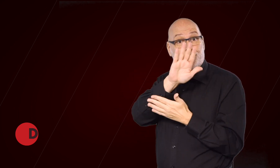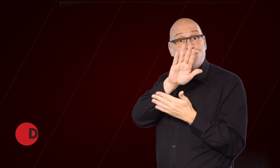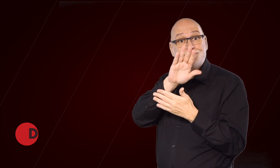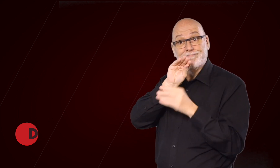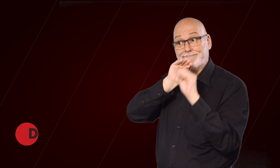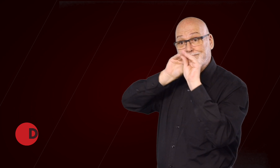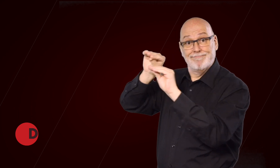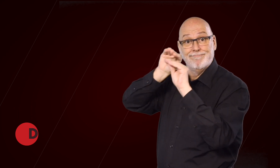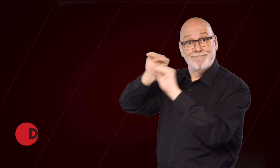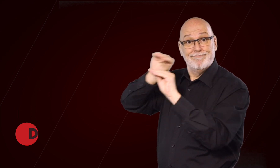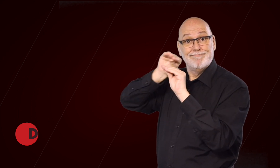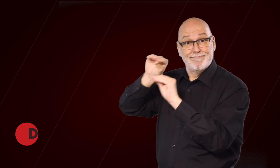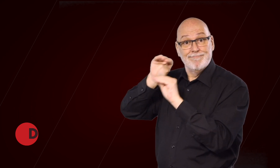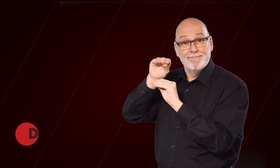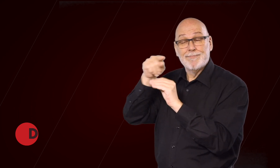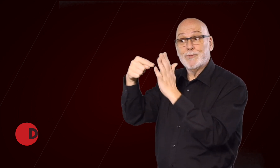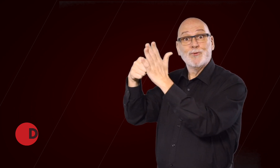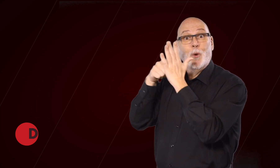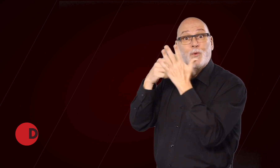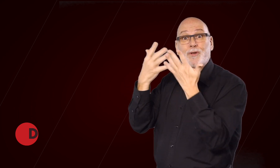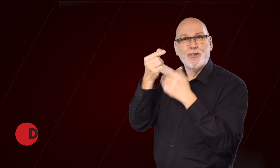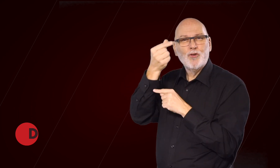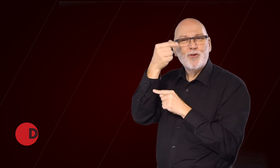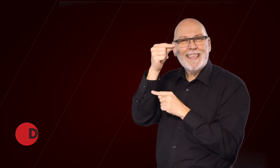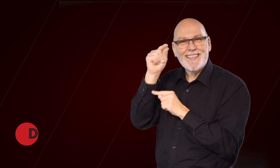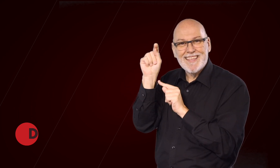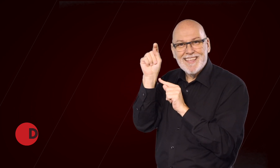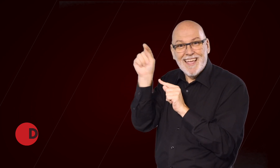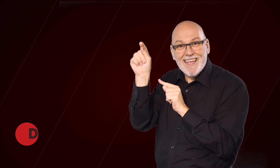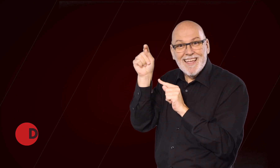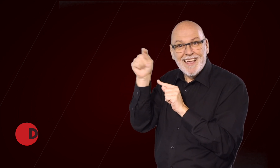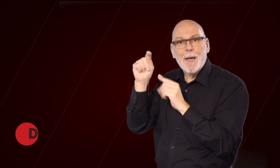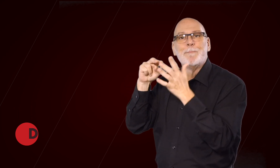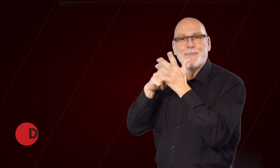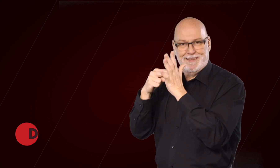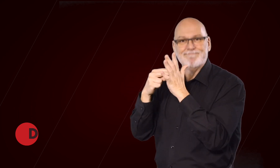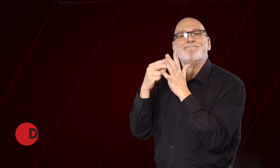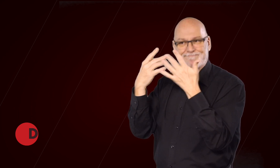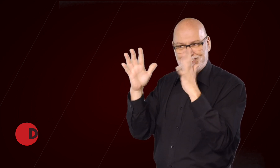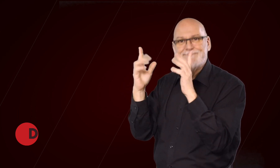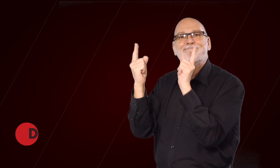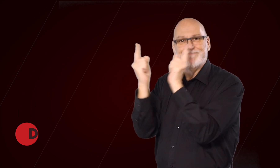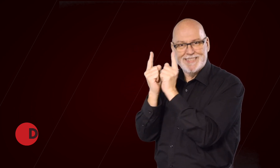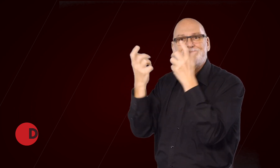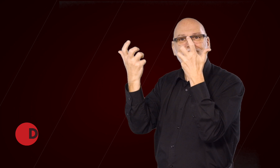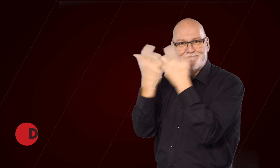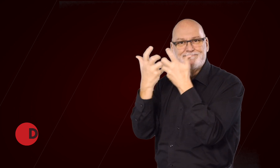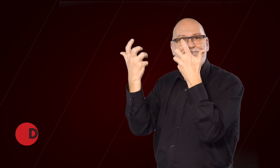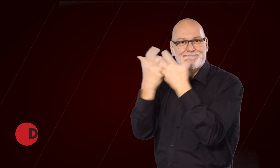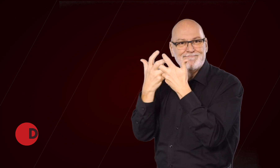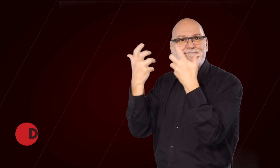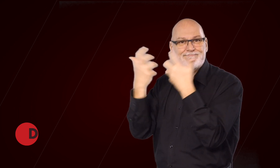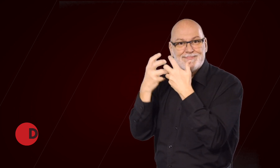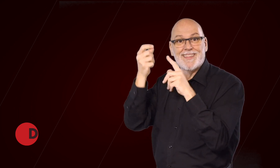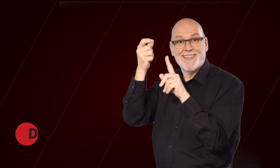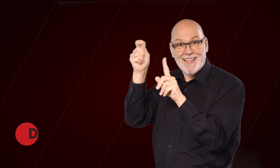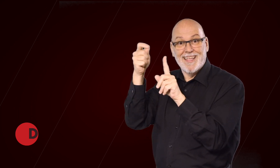If all your answers show all green checkmarks, you have met